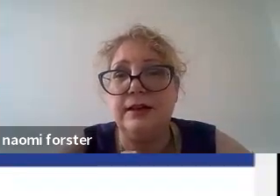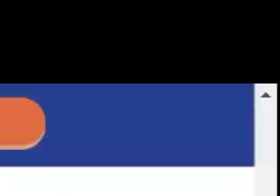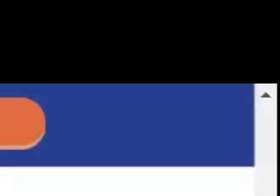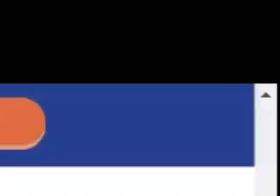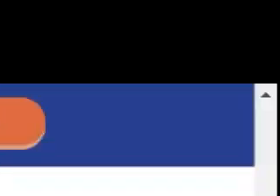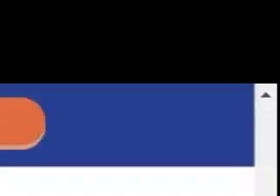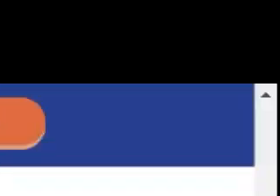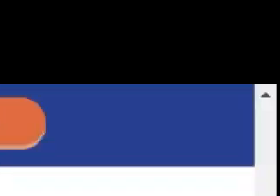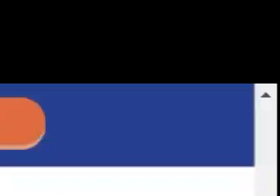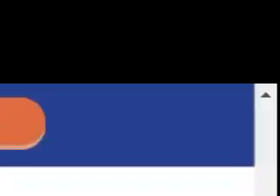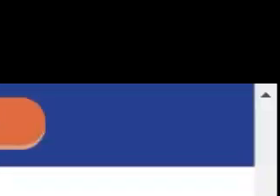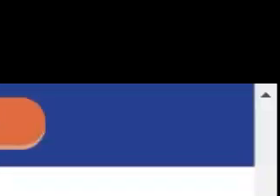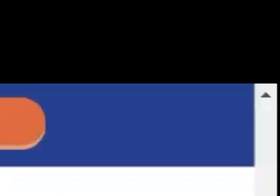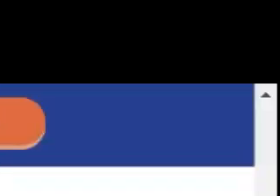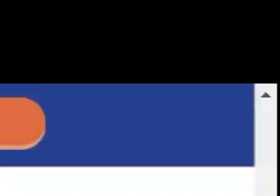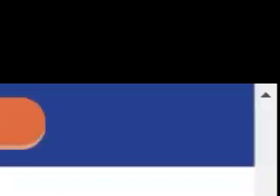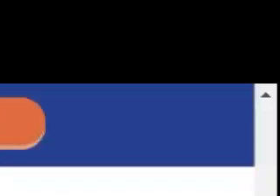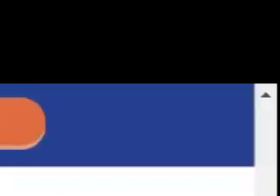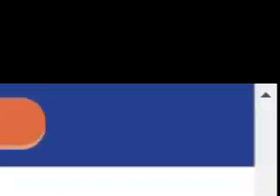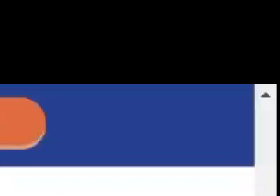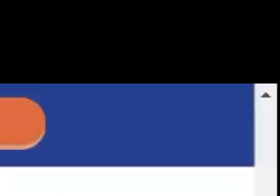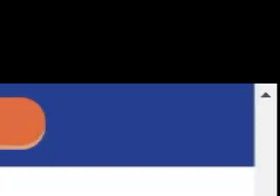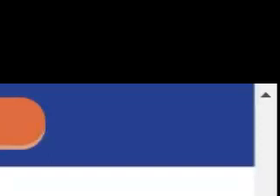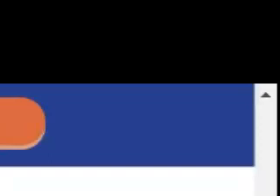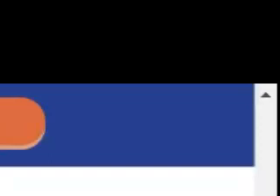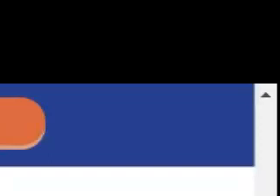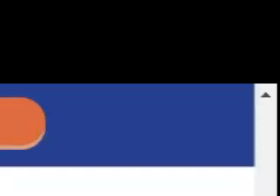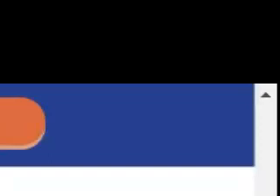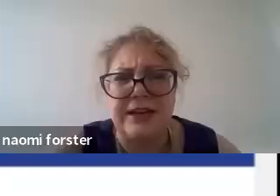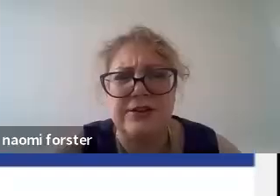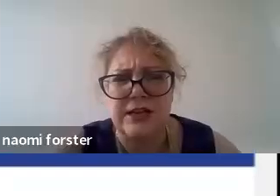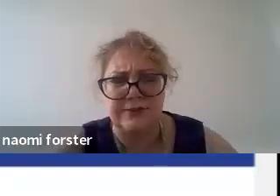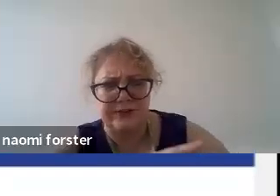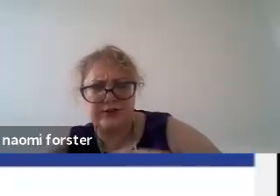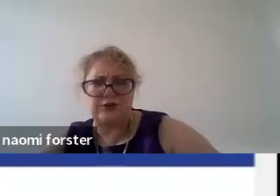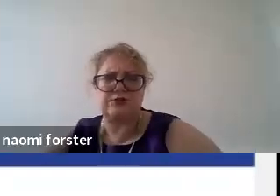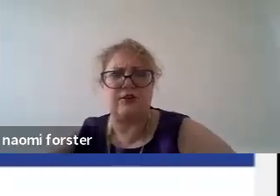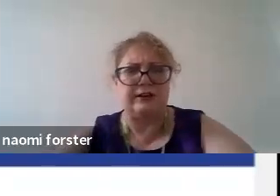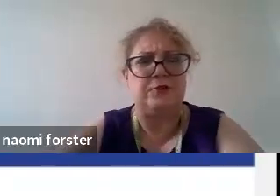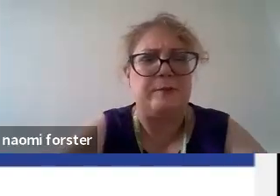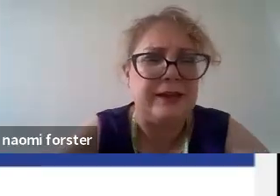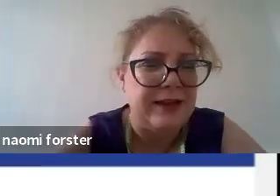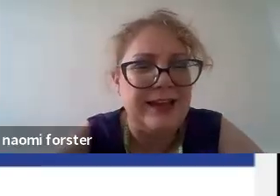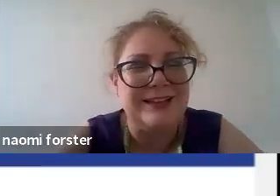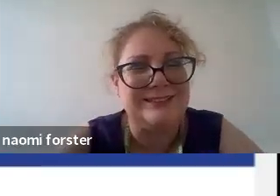Thank you so much, Naomi it was brilliant. Thank you for the detailed tour. And thank you, Susan, for doing all the scrolling for me.